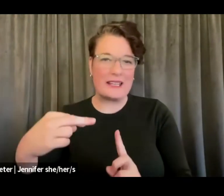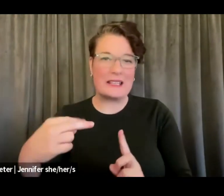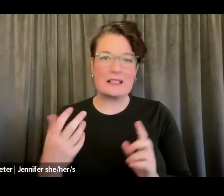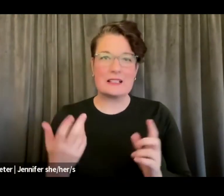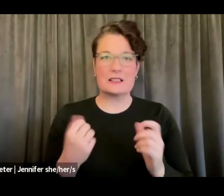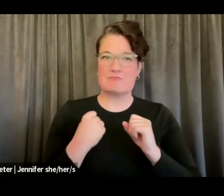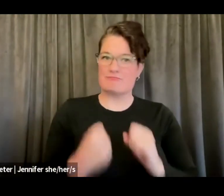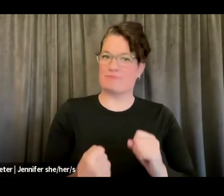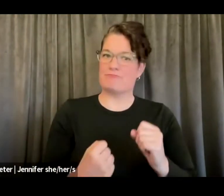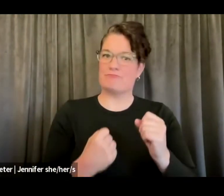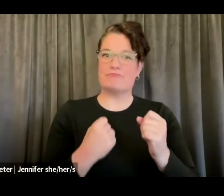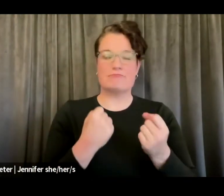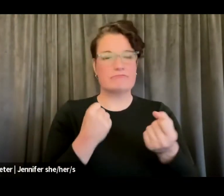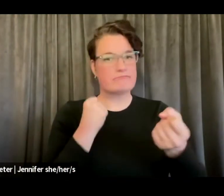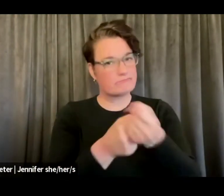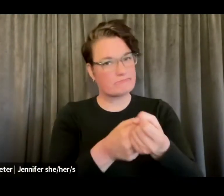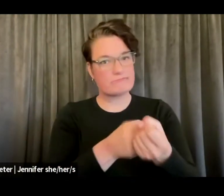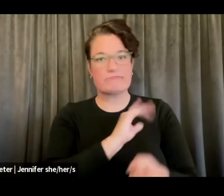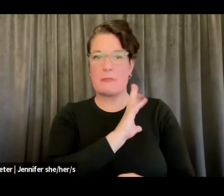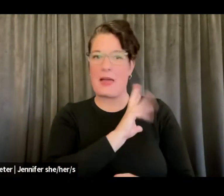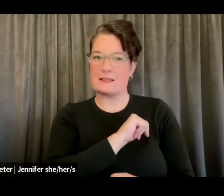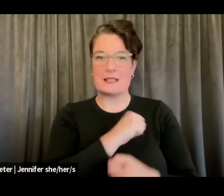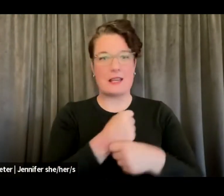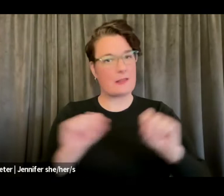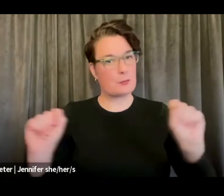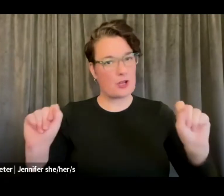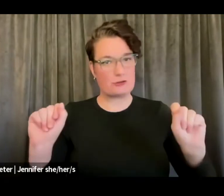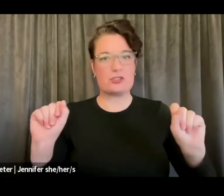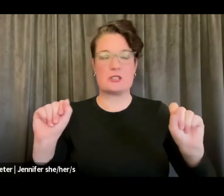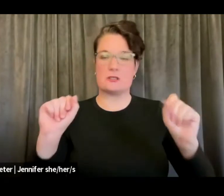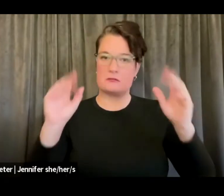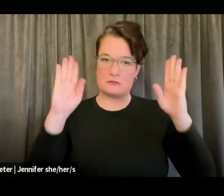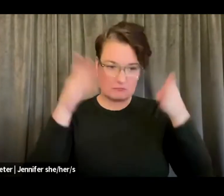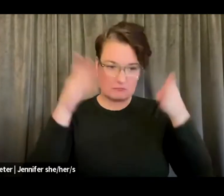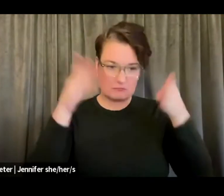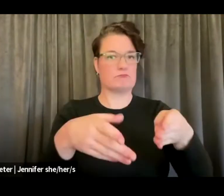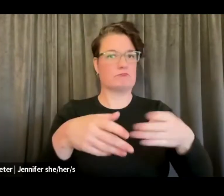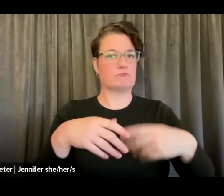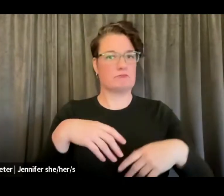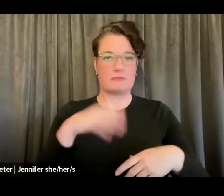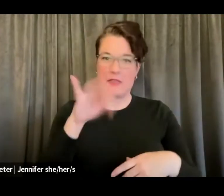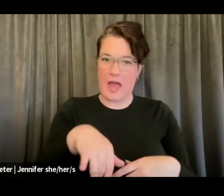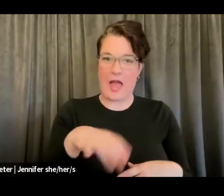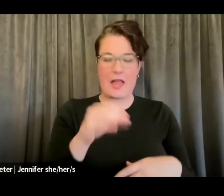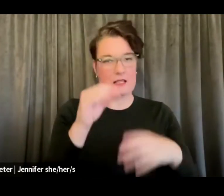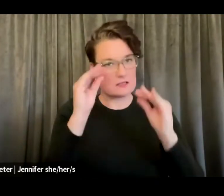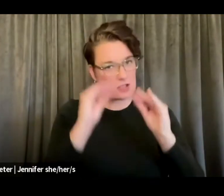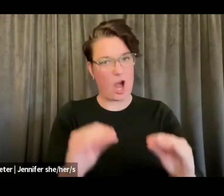Very Palestinian liberation centered and taught and honored through song and